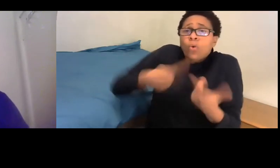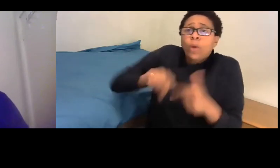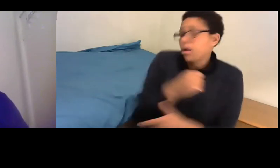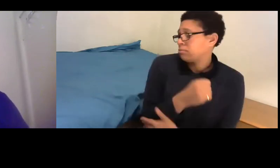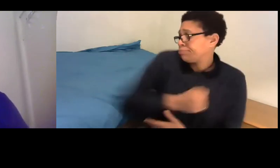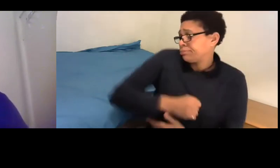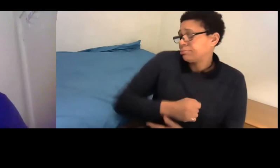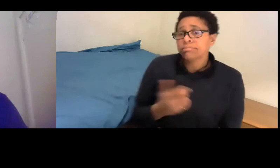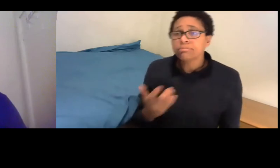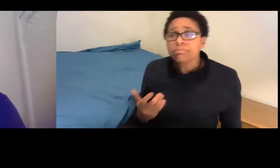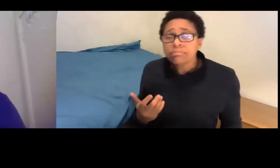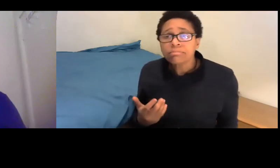they kind of